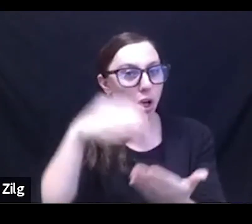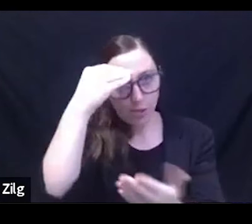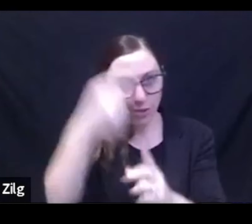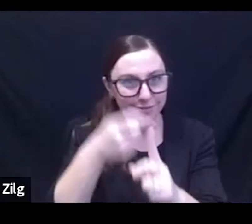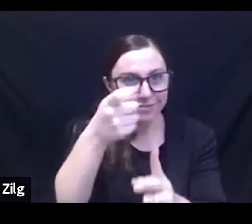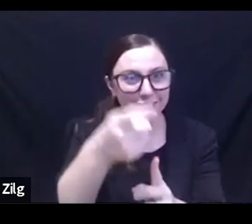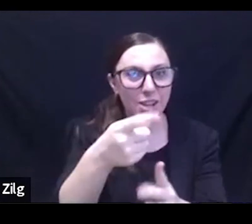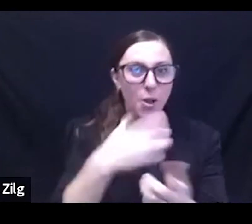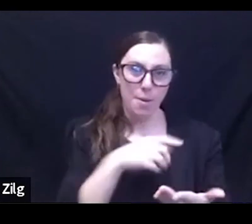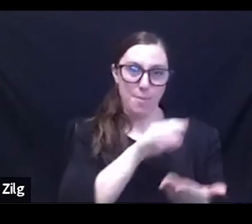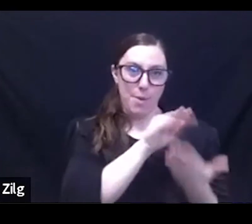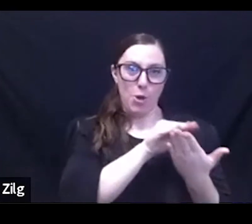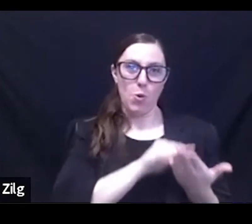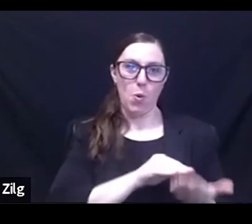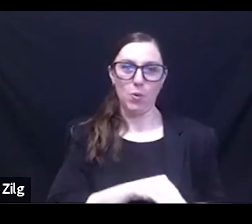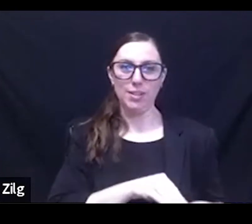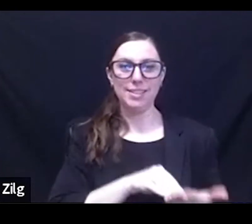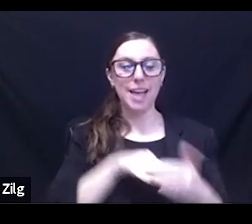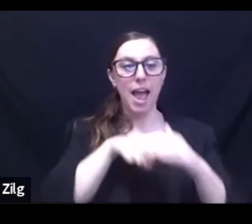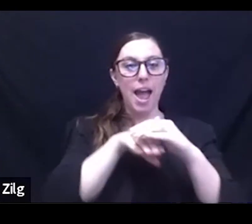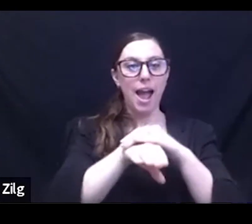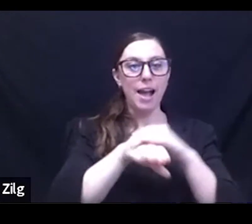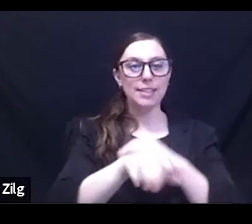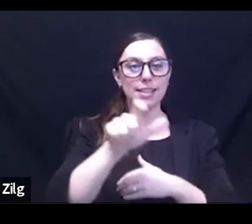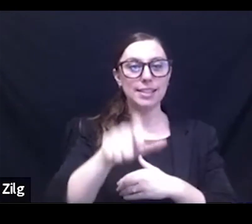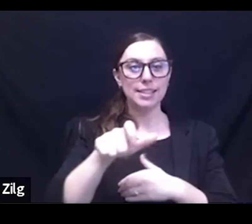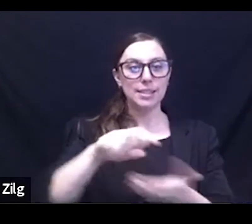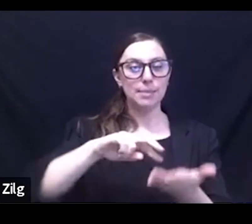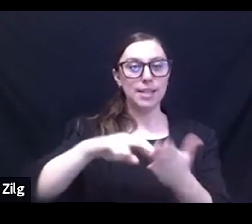Marc: Access has to be defined by what the person